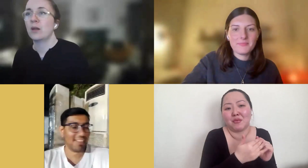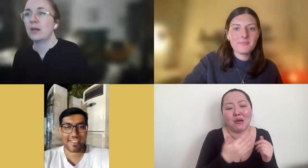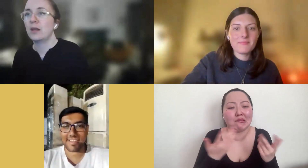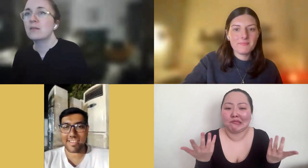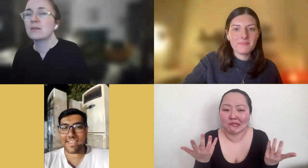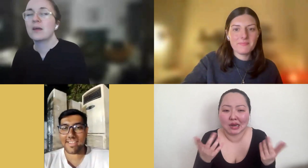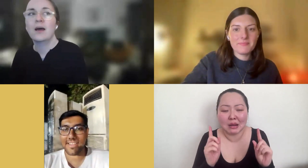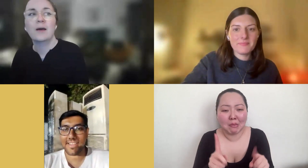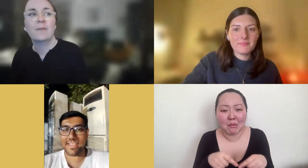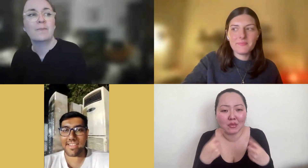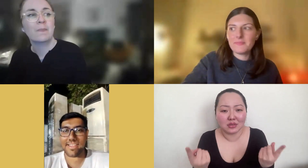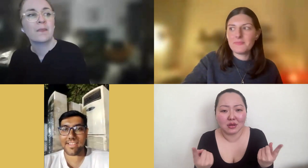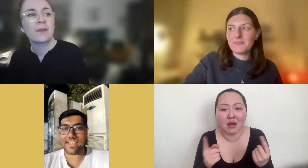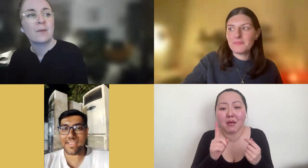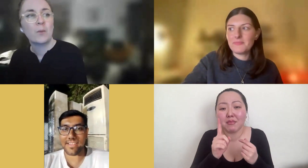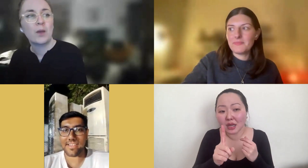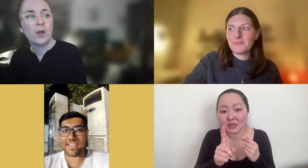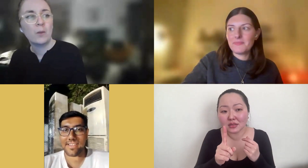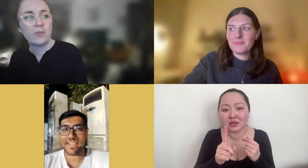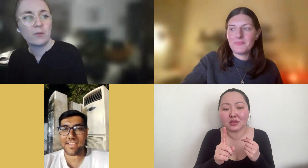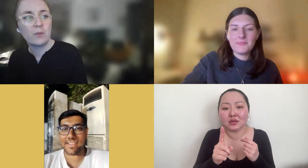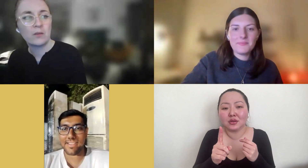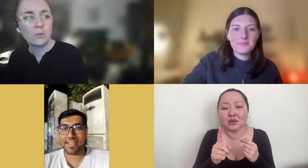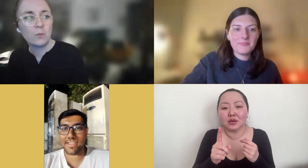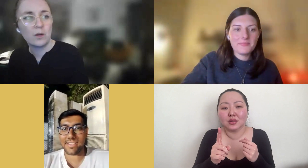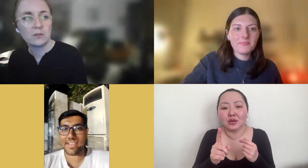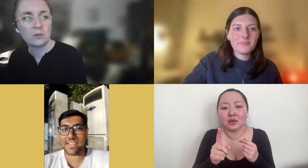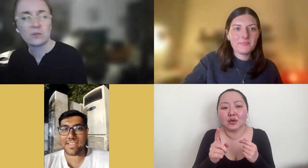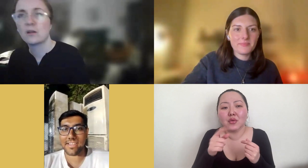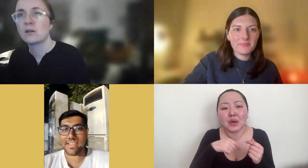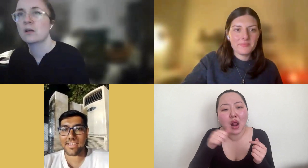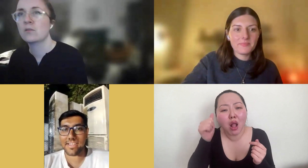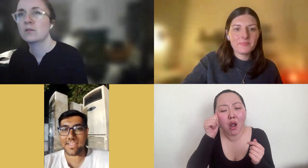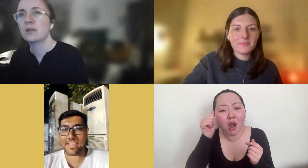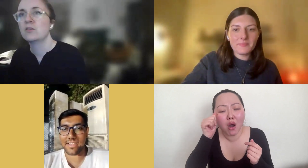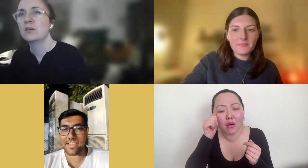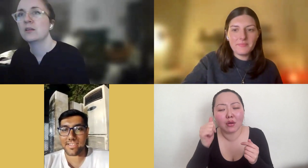t a monolith, we can't meet everyone s needs. But we hope we go somewhere to start a conversation.